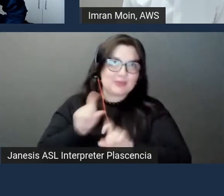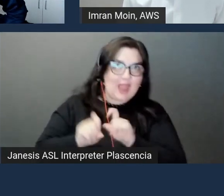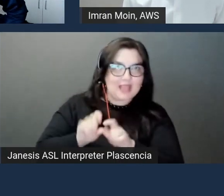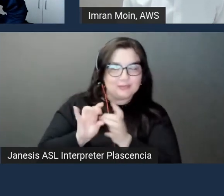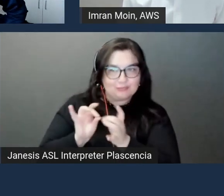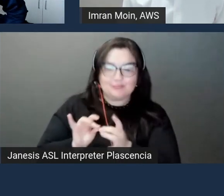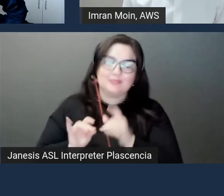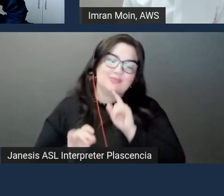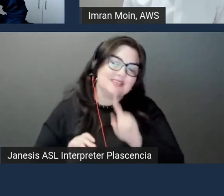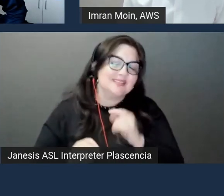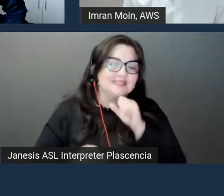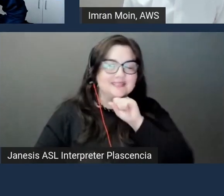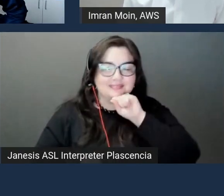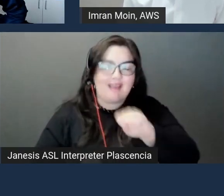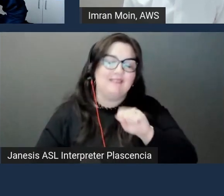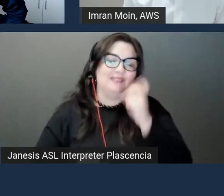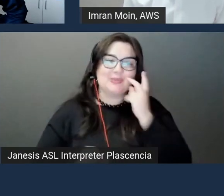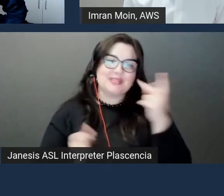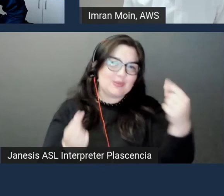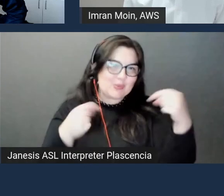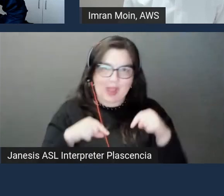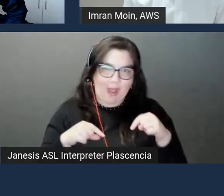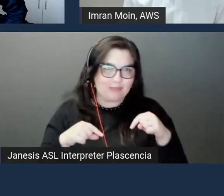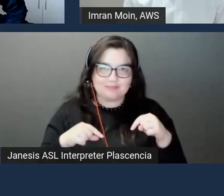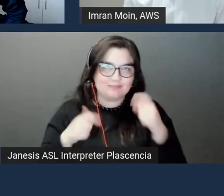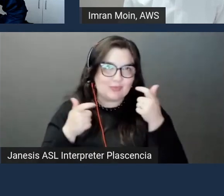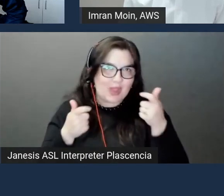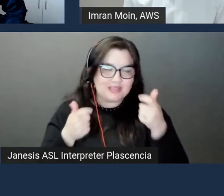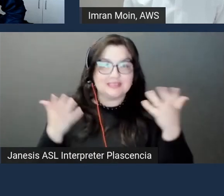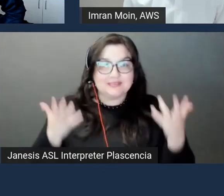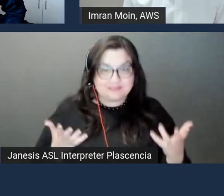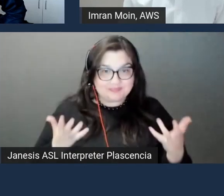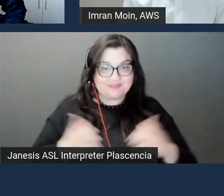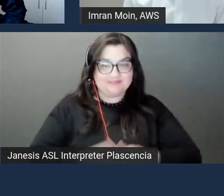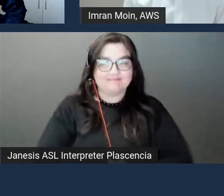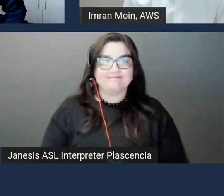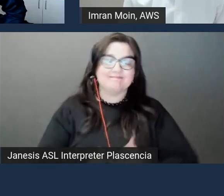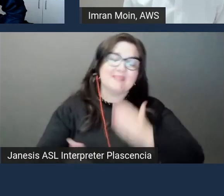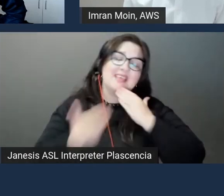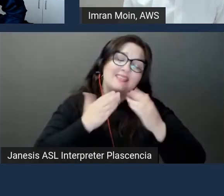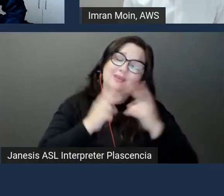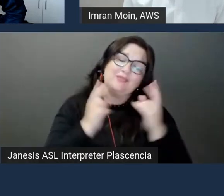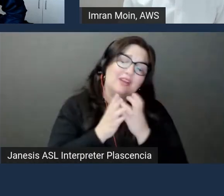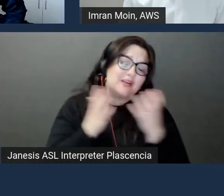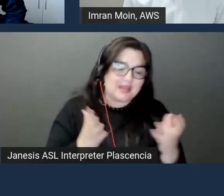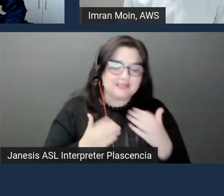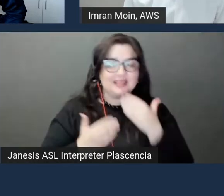So with that being said, thank you very much, everybody. Thank you for joining us.